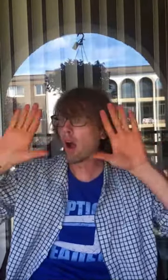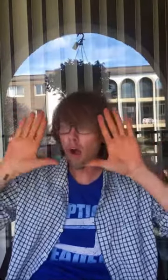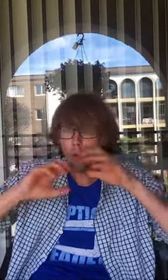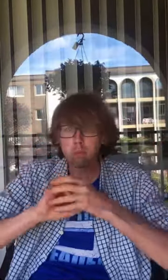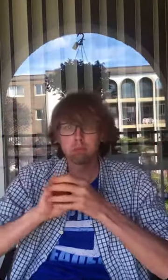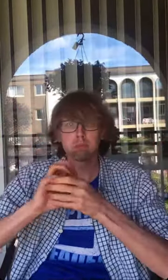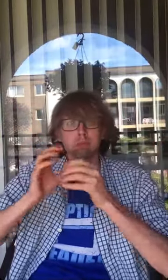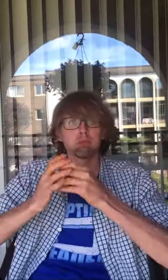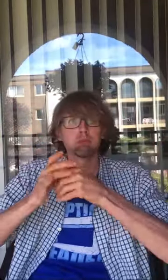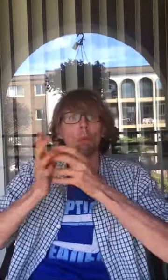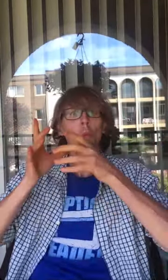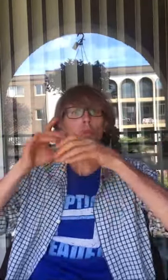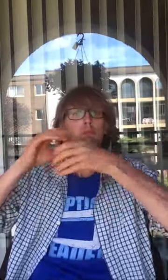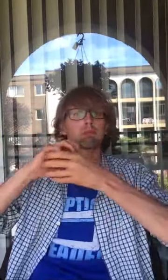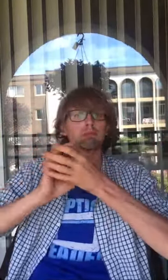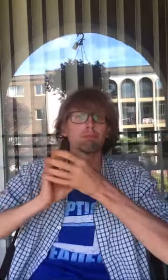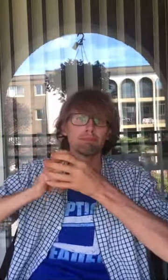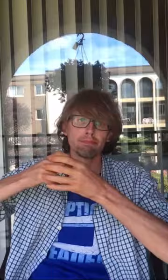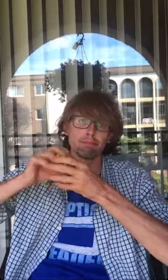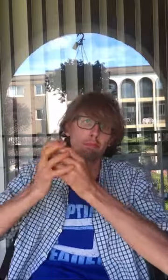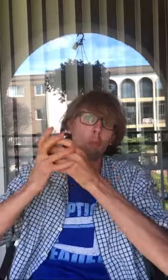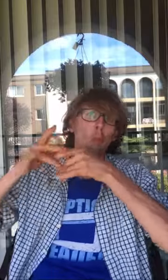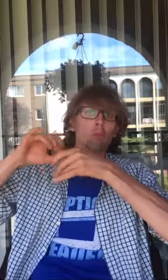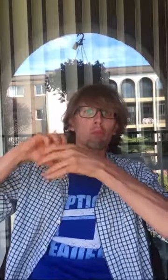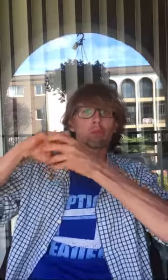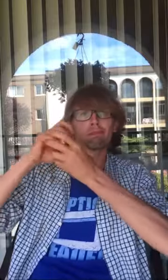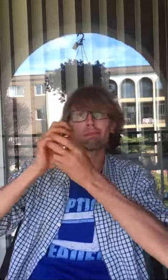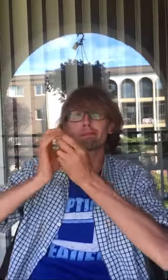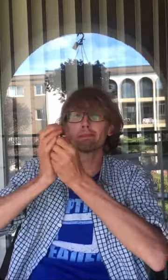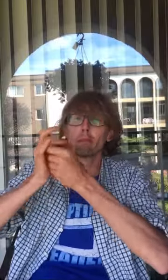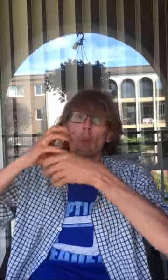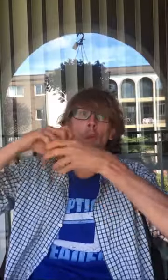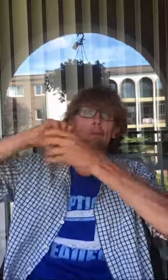...carrying tourists.